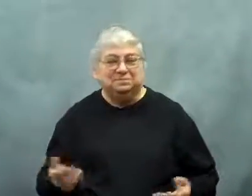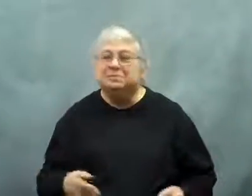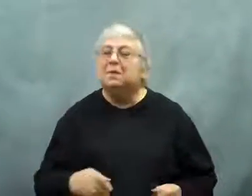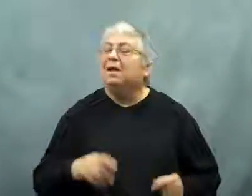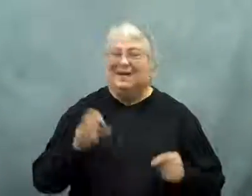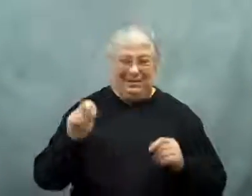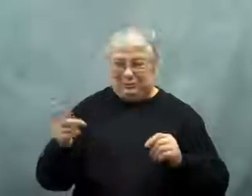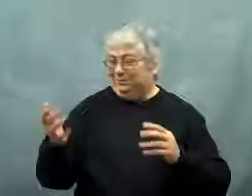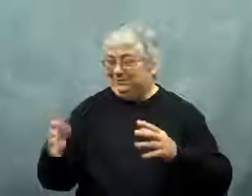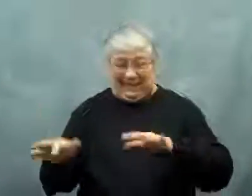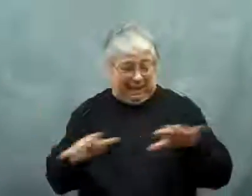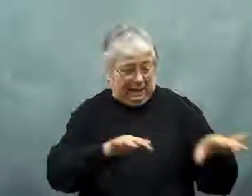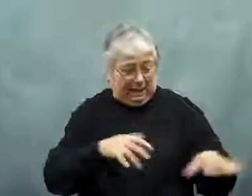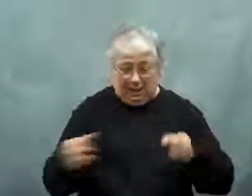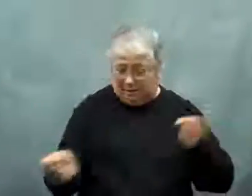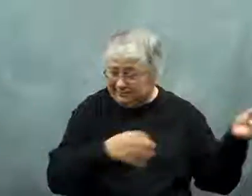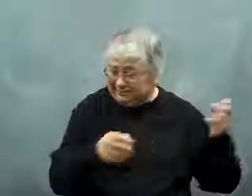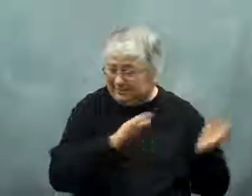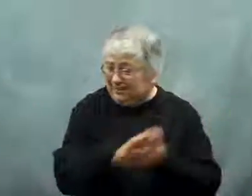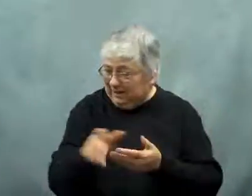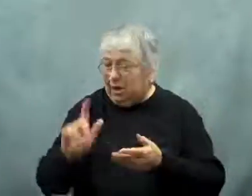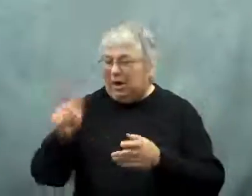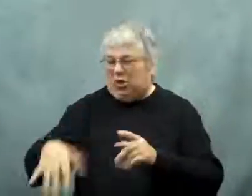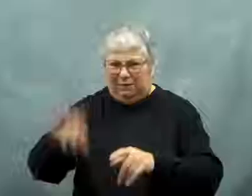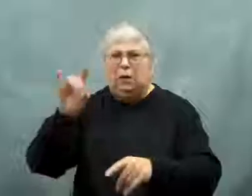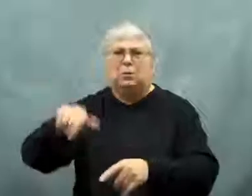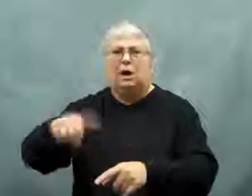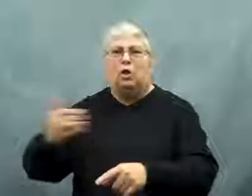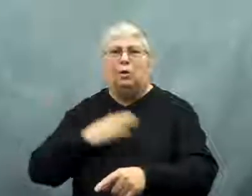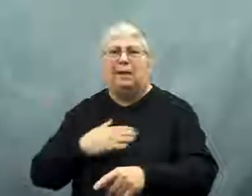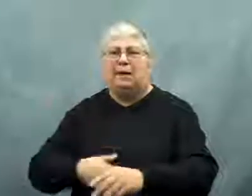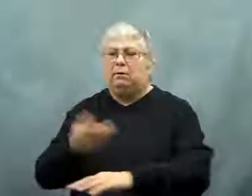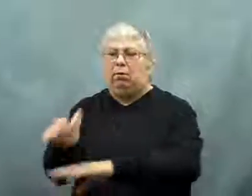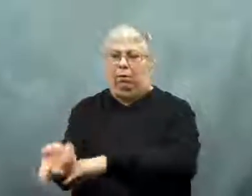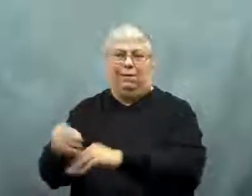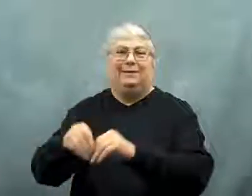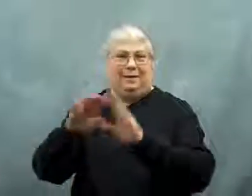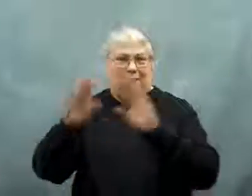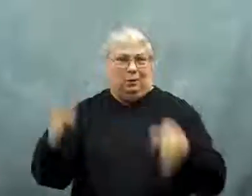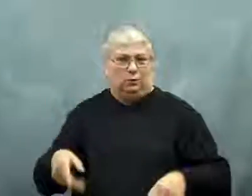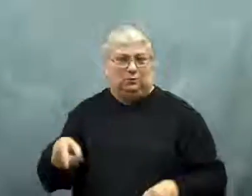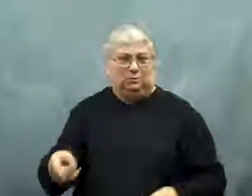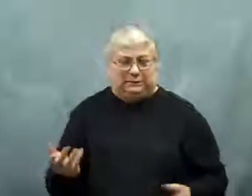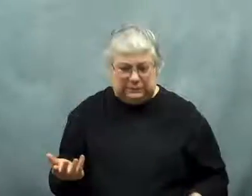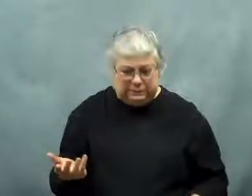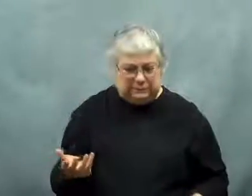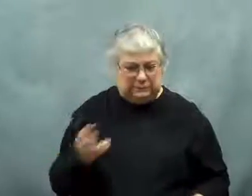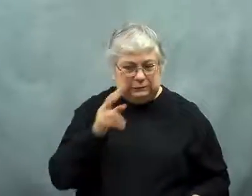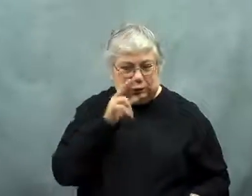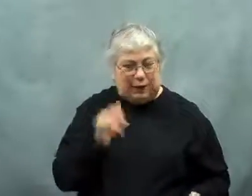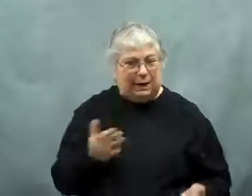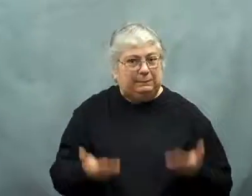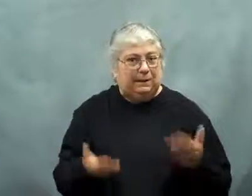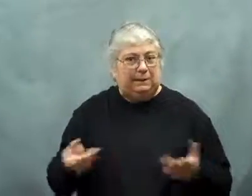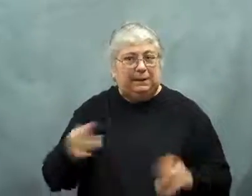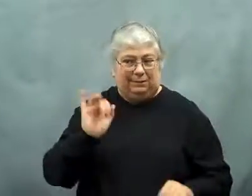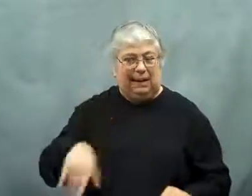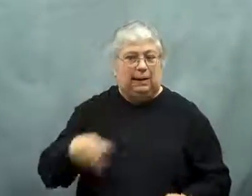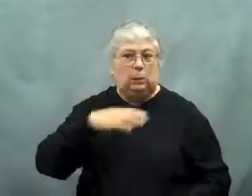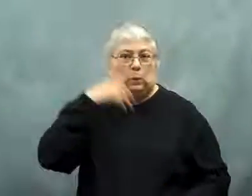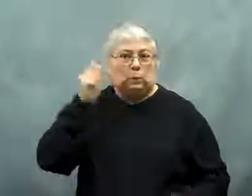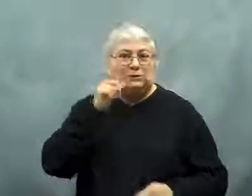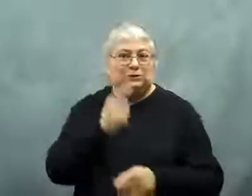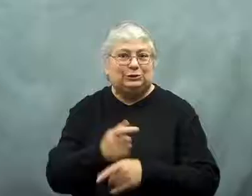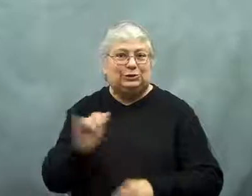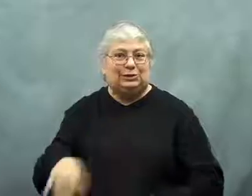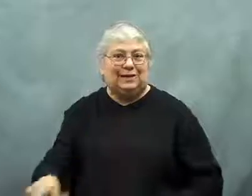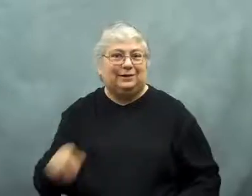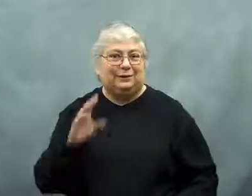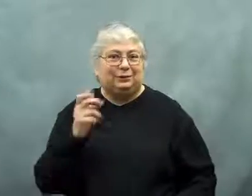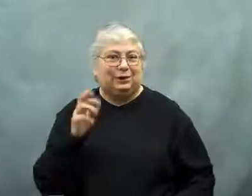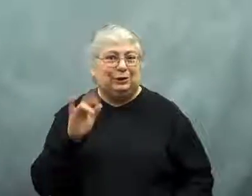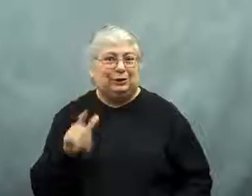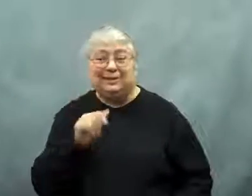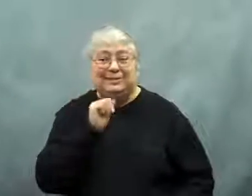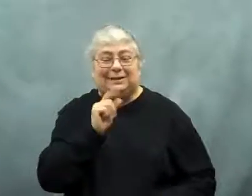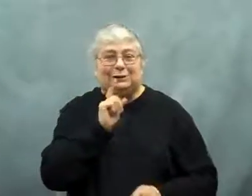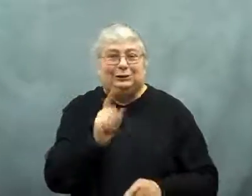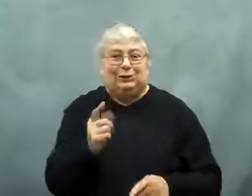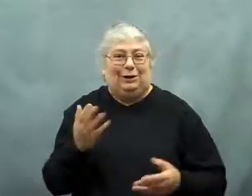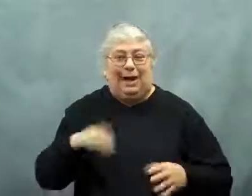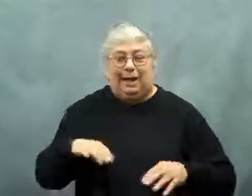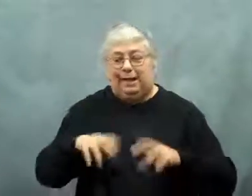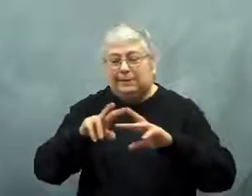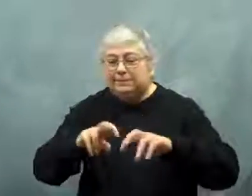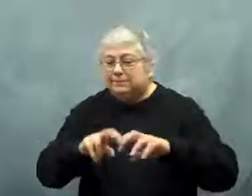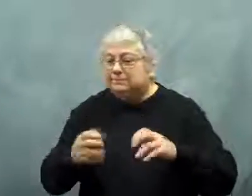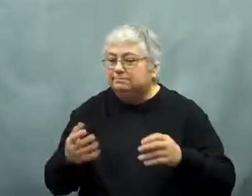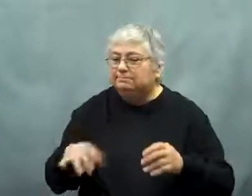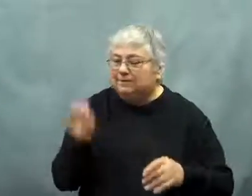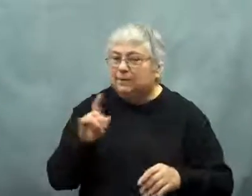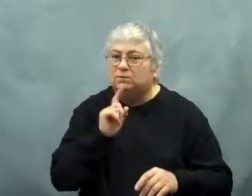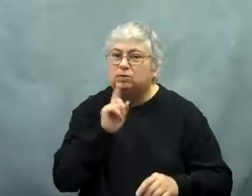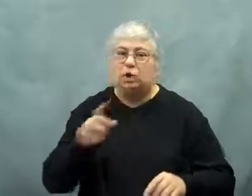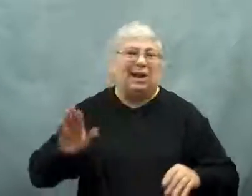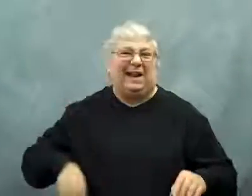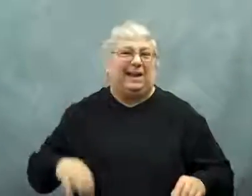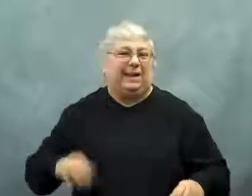Another body was found in the house.